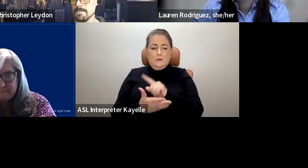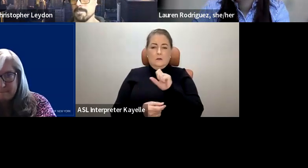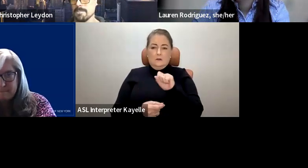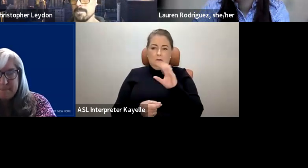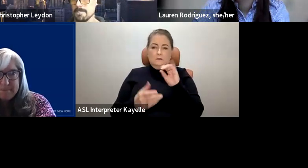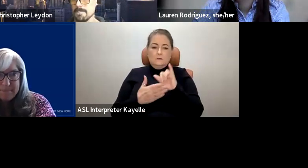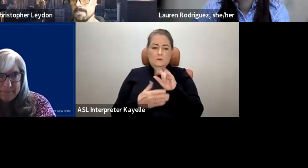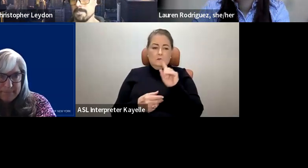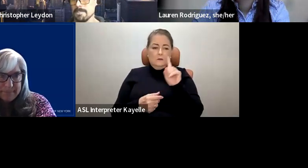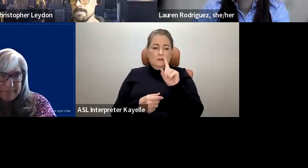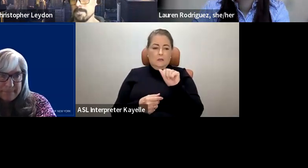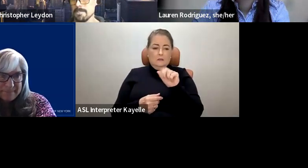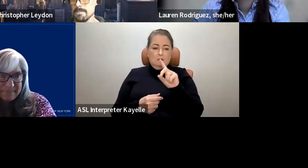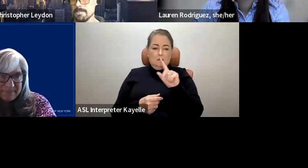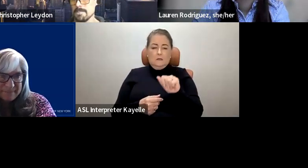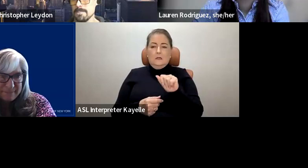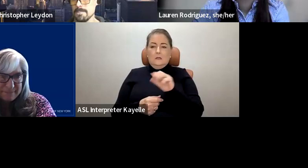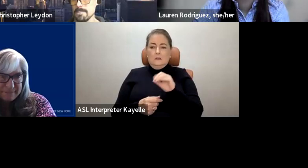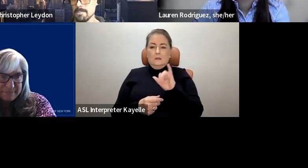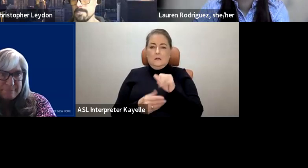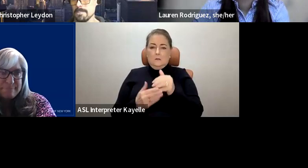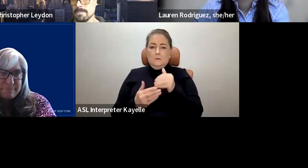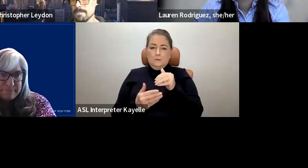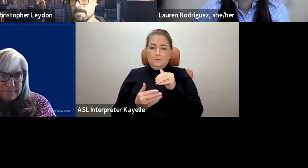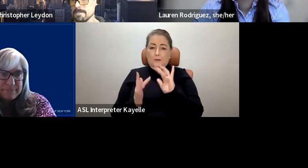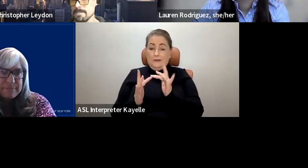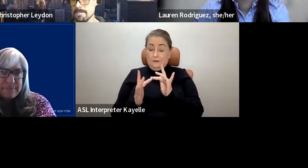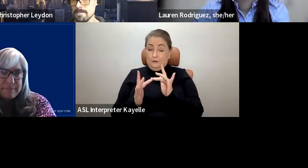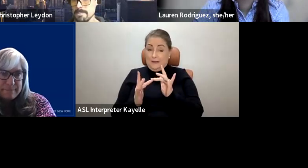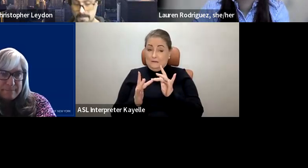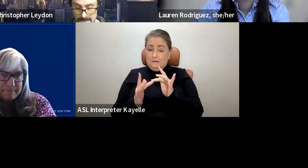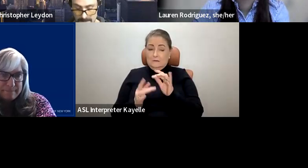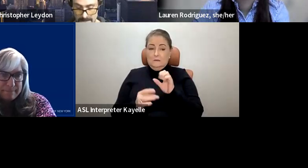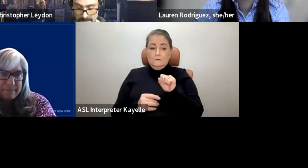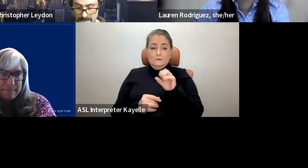ADA is that it was written pre web, pre internet. So it's been